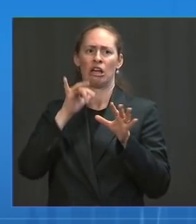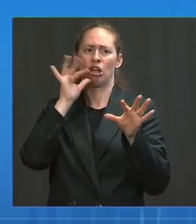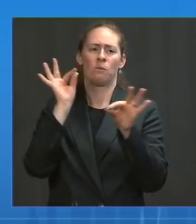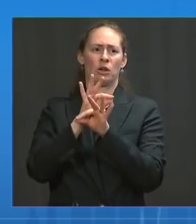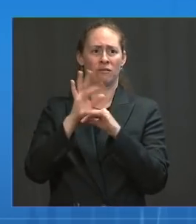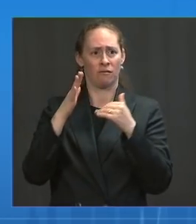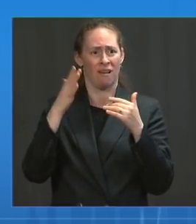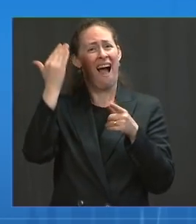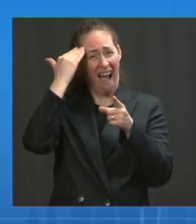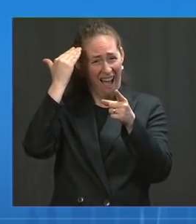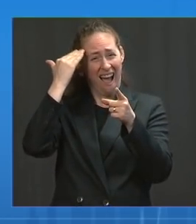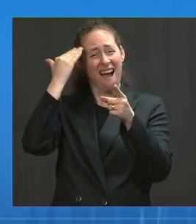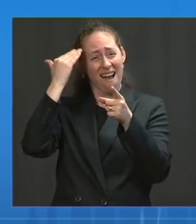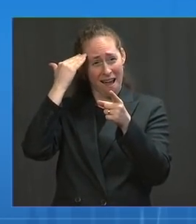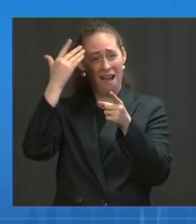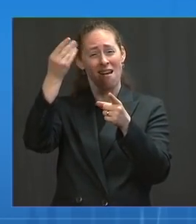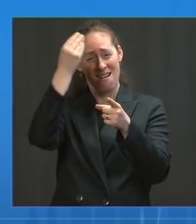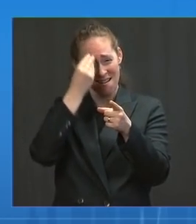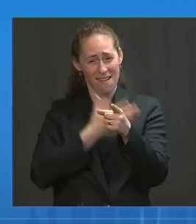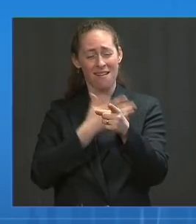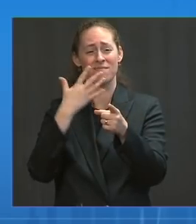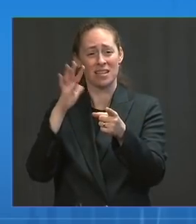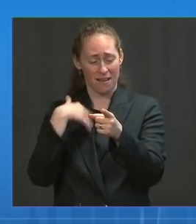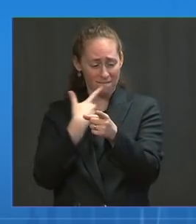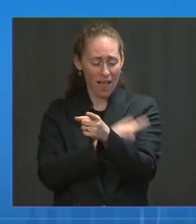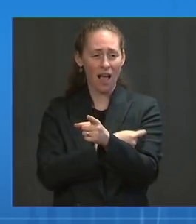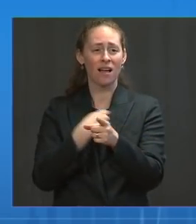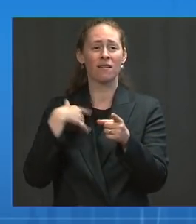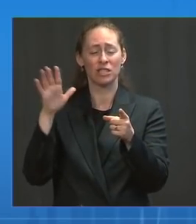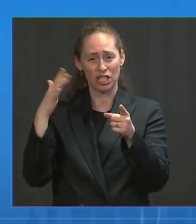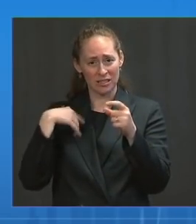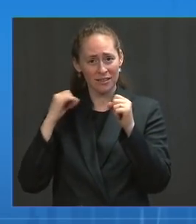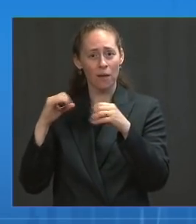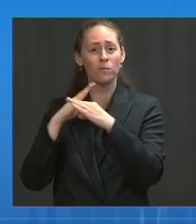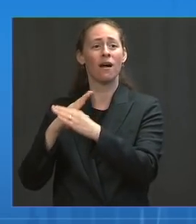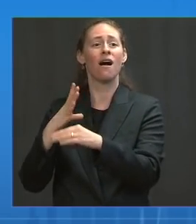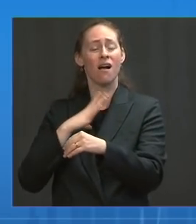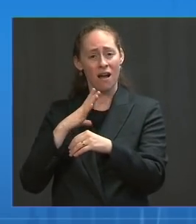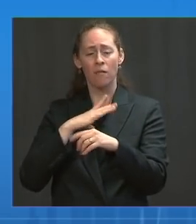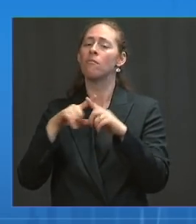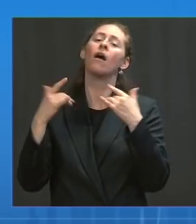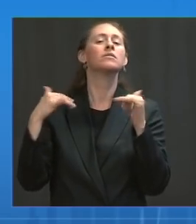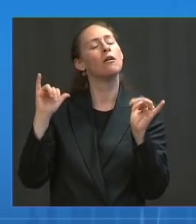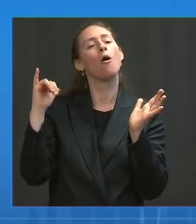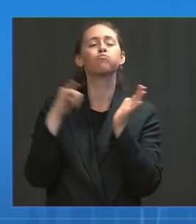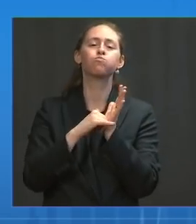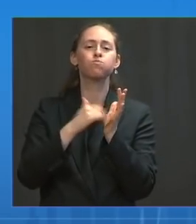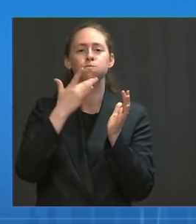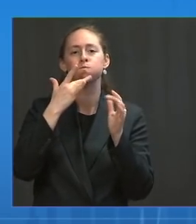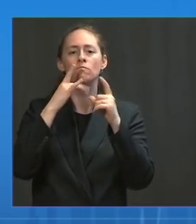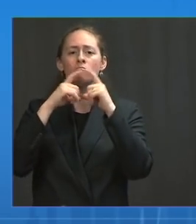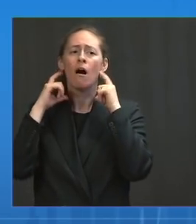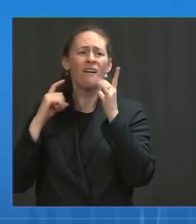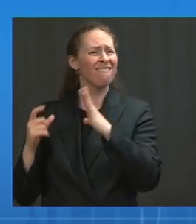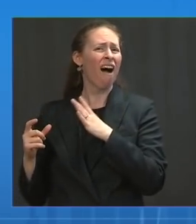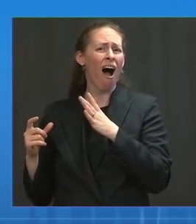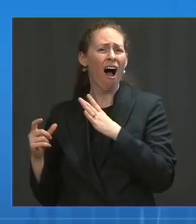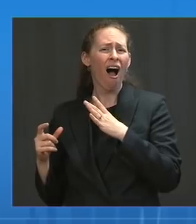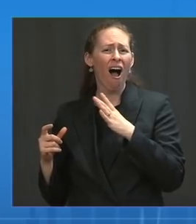that I have a high degree of protection, for myself, I would opt for any of a number of reasons, the two that I gave a moment ago, age or underlying conditions-